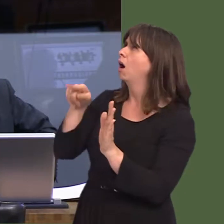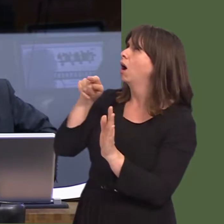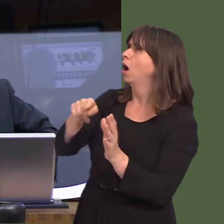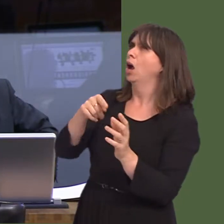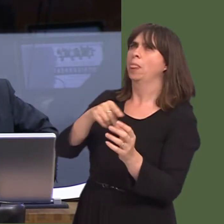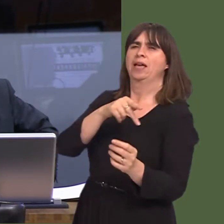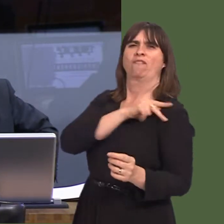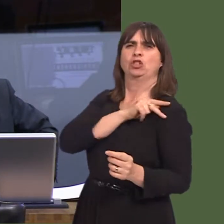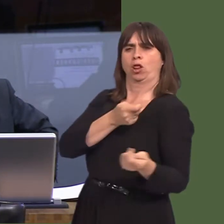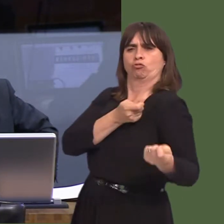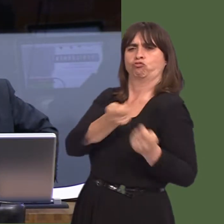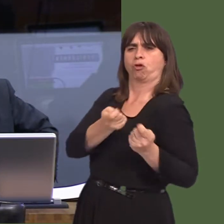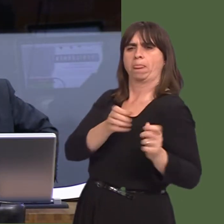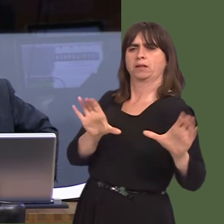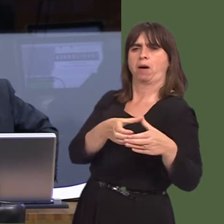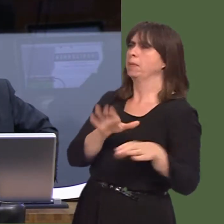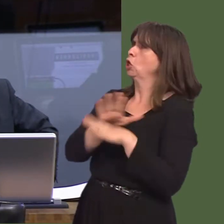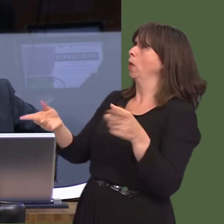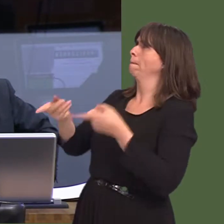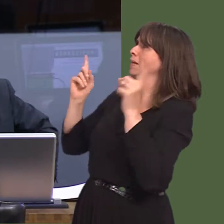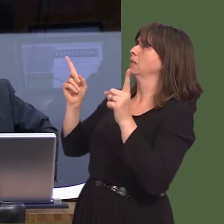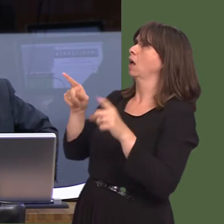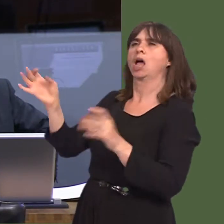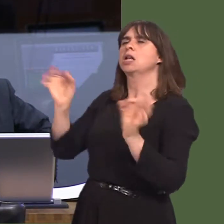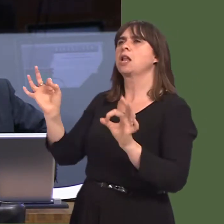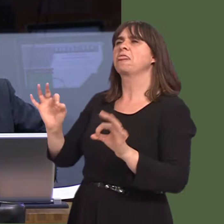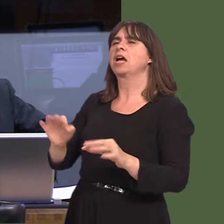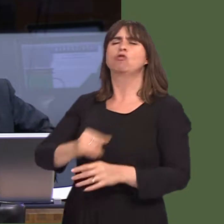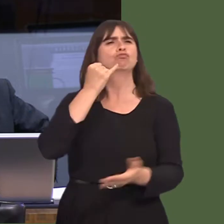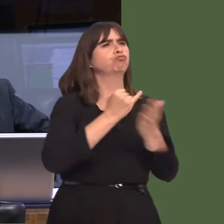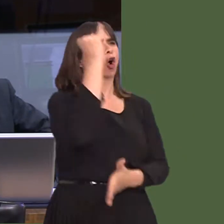And that's a very serious accusation based on the evidence that the committee has put together.